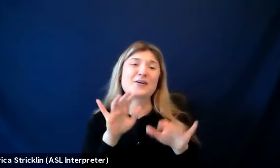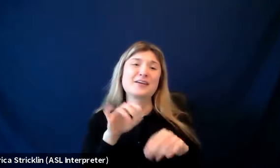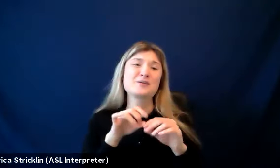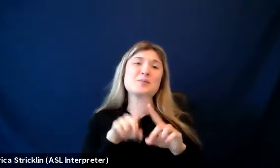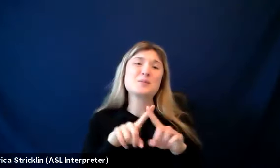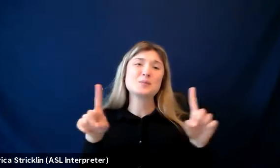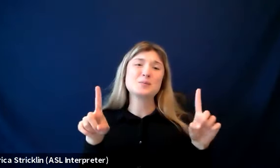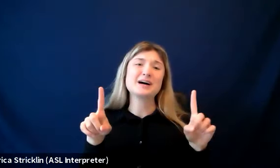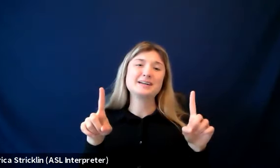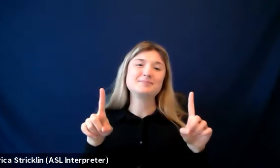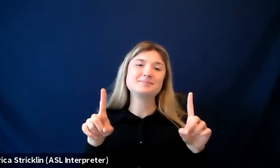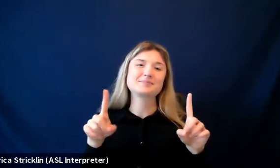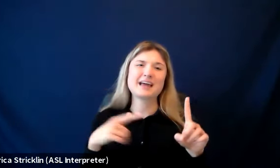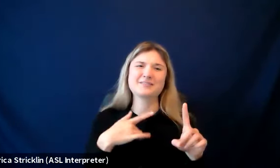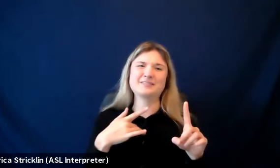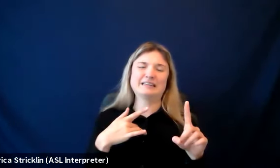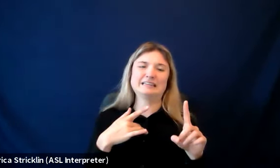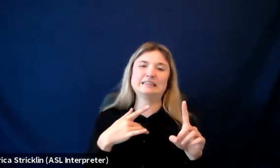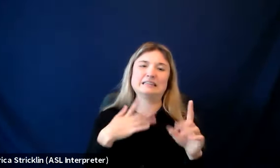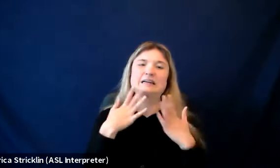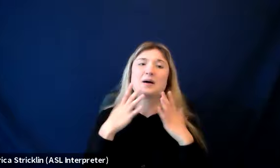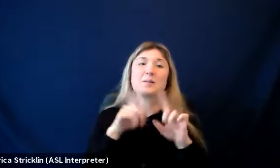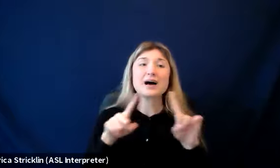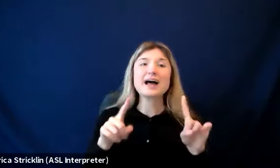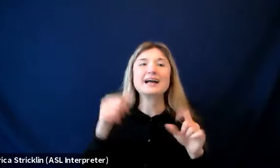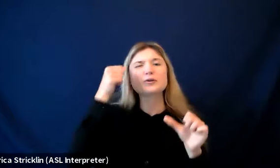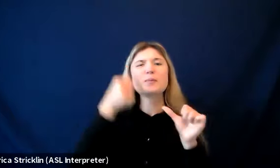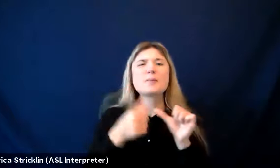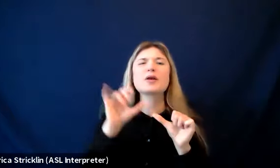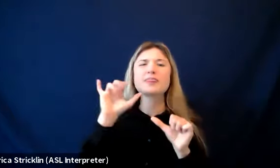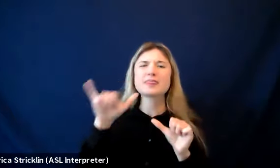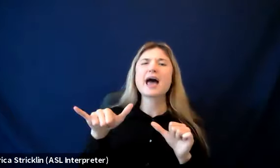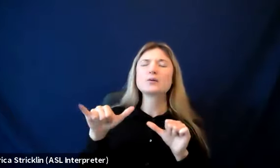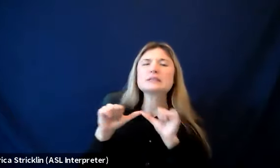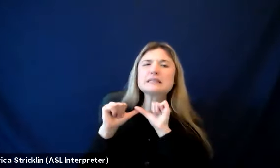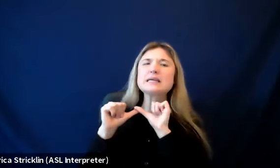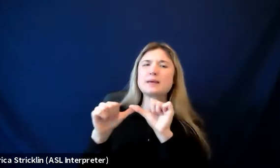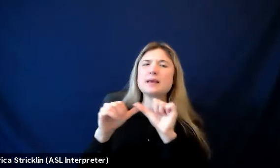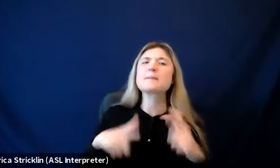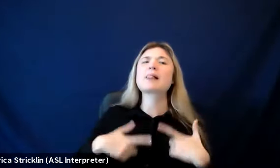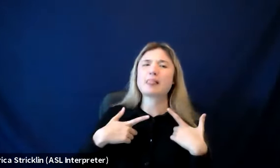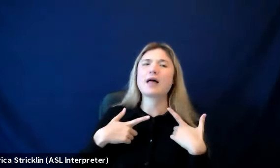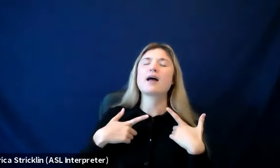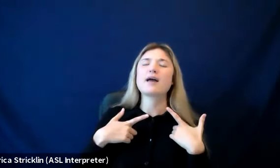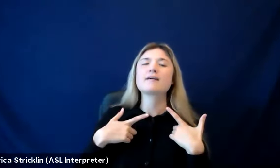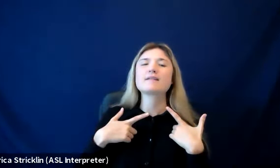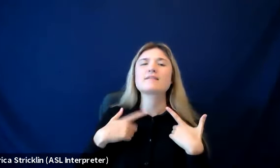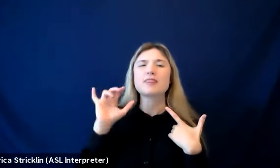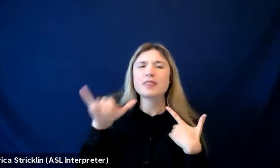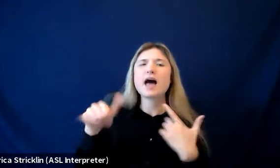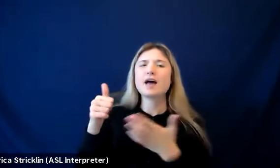like that was what was keeping me alive. That's what Let me see the next day, and let me continue my journey and let me.